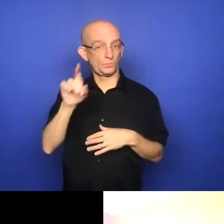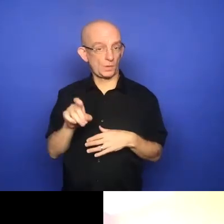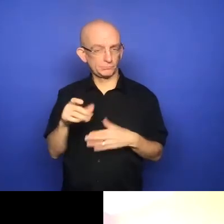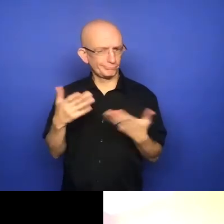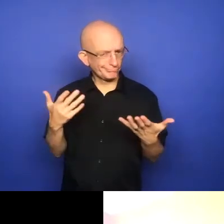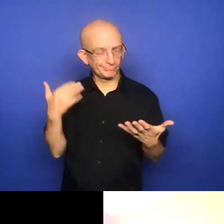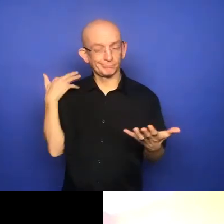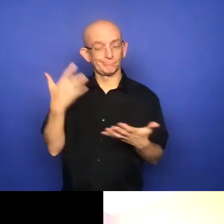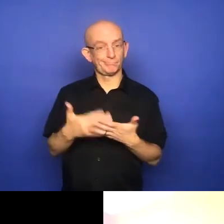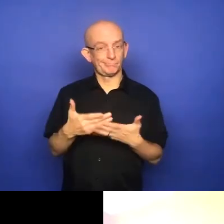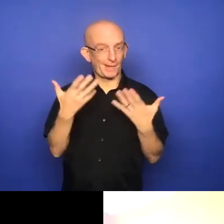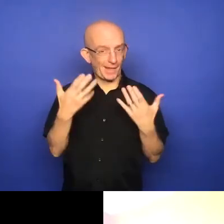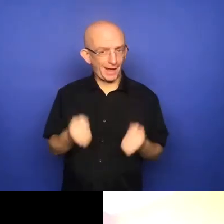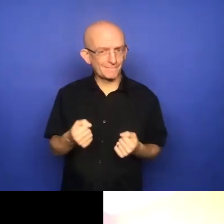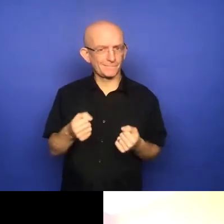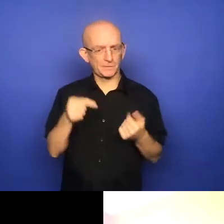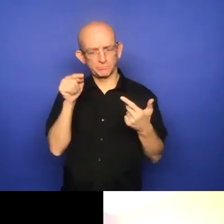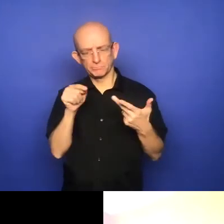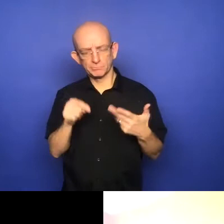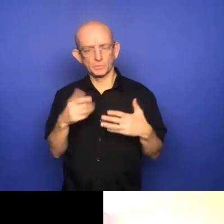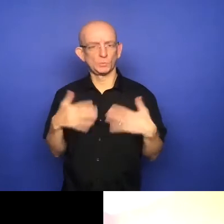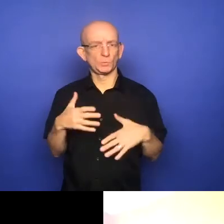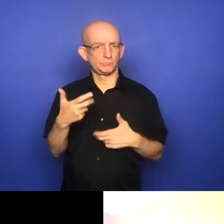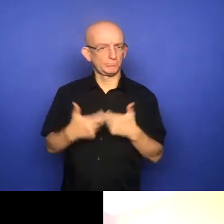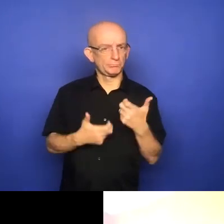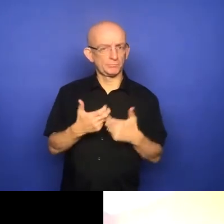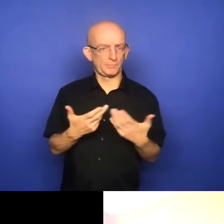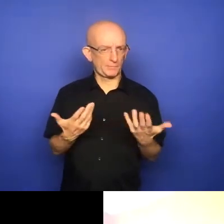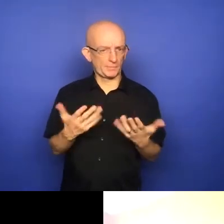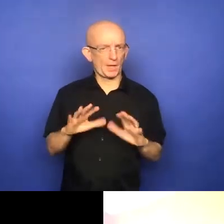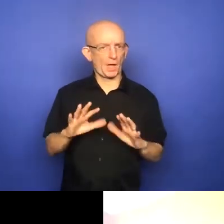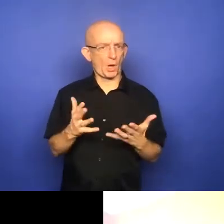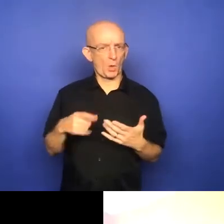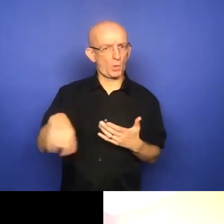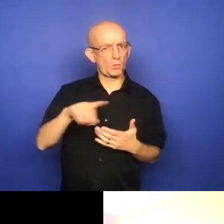any particular challenges and house you managed to move them forward